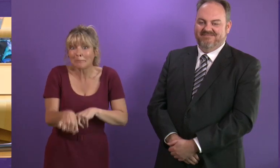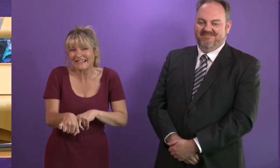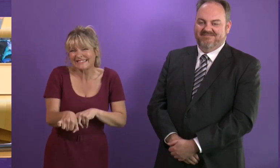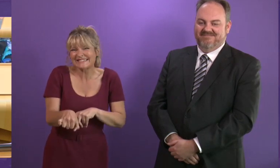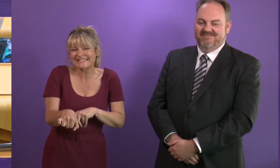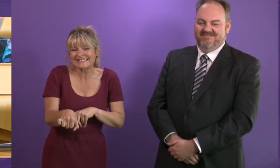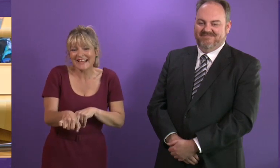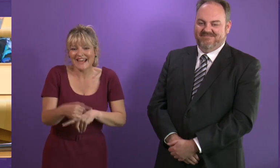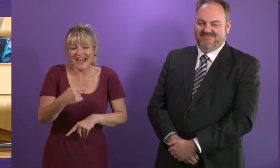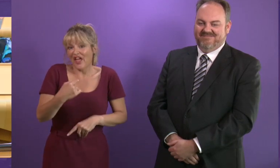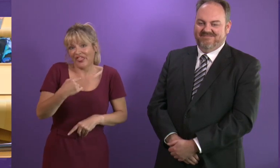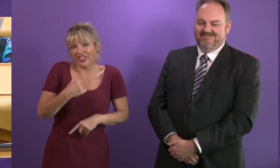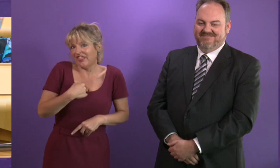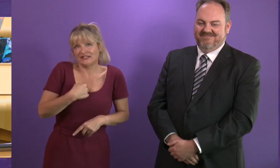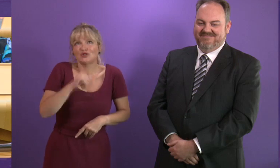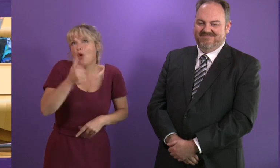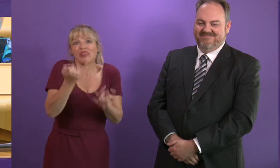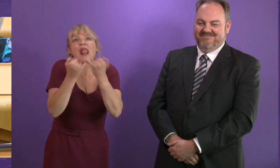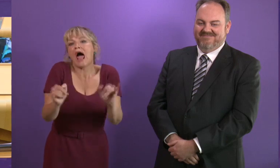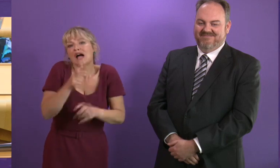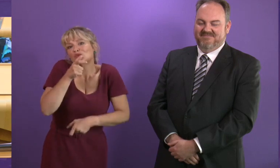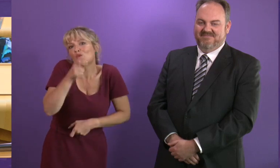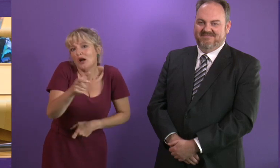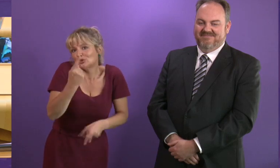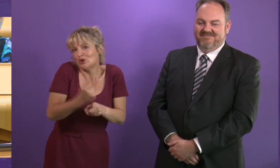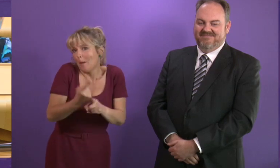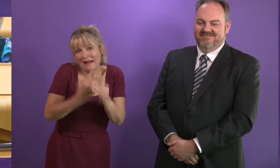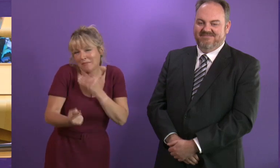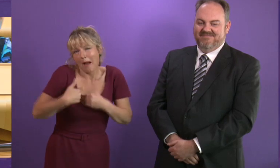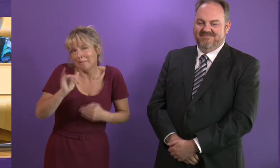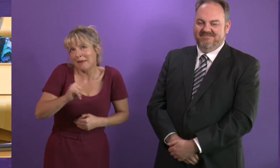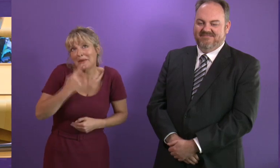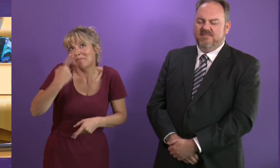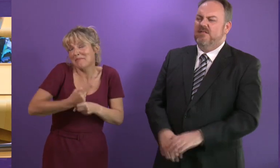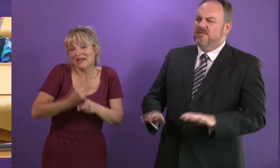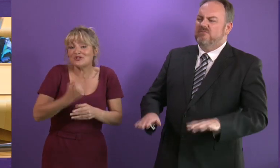me on independence; I may mention it again at some point in the future. However, I am